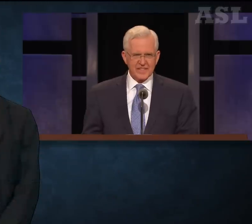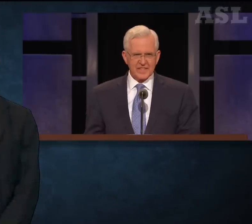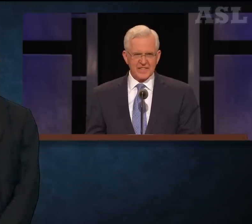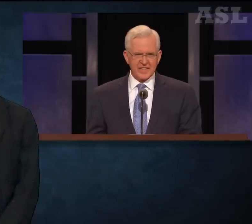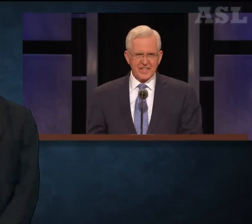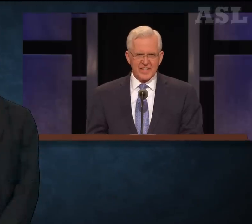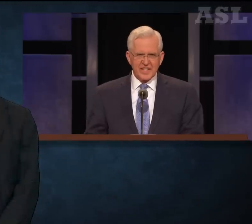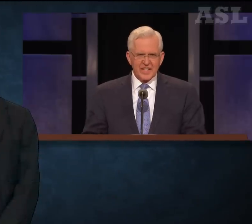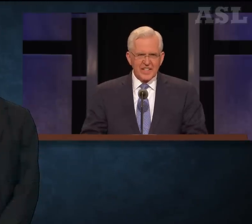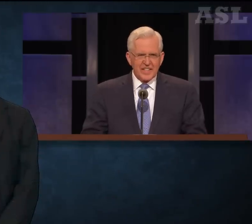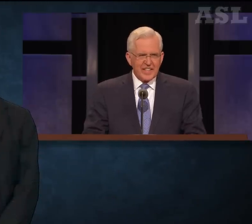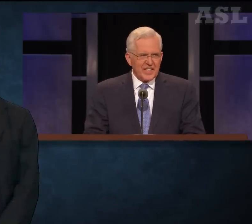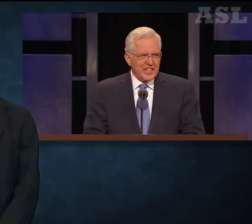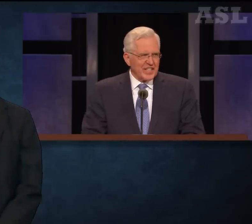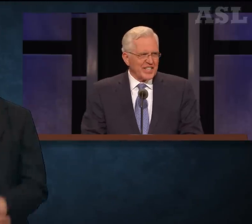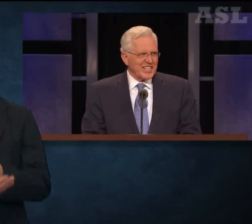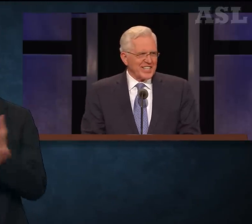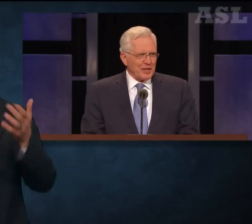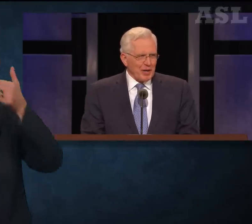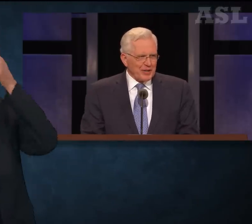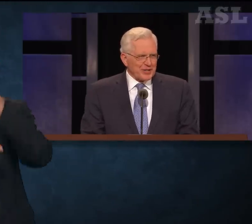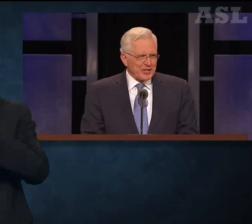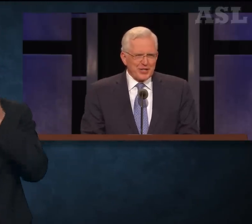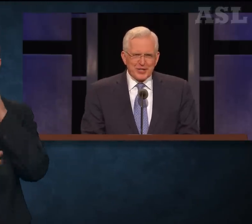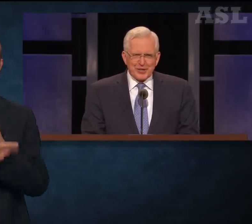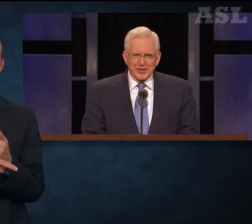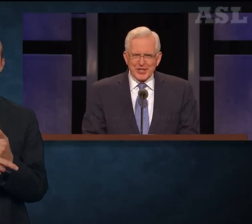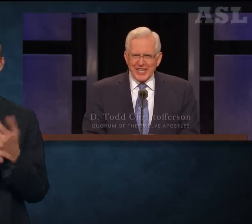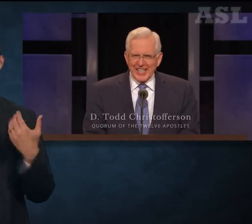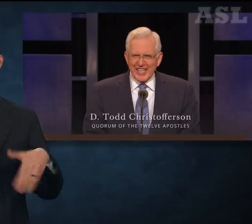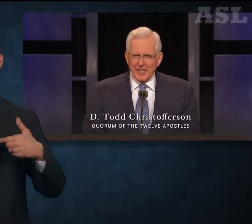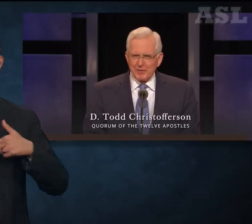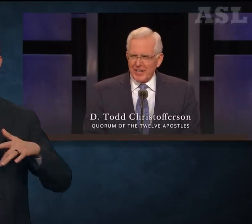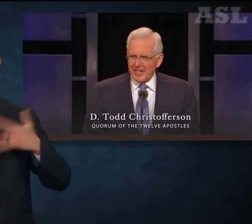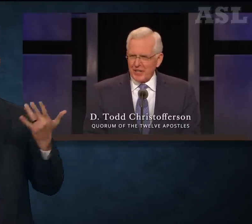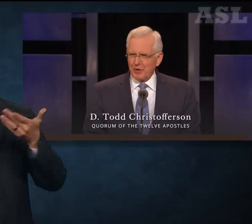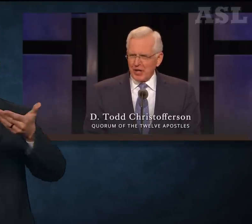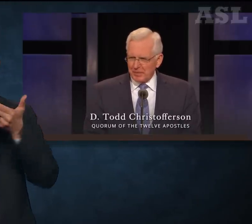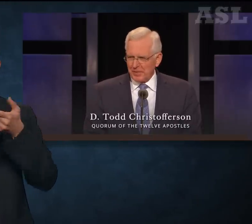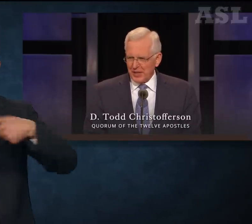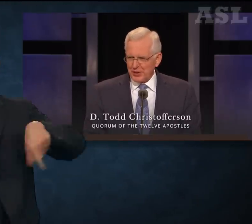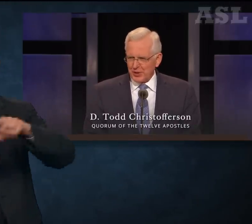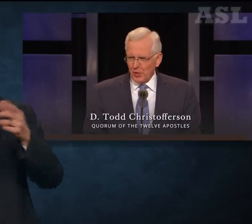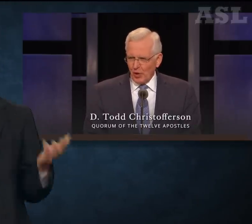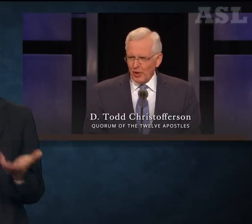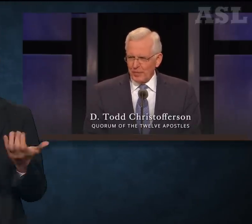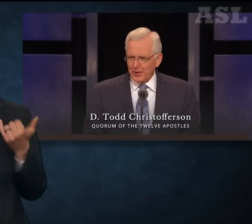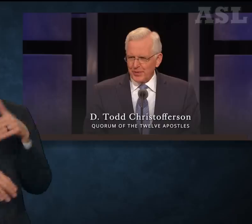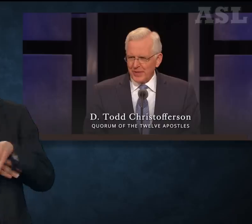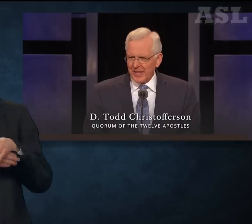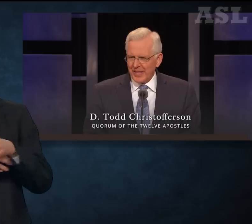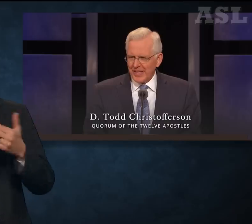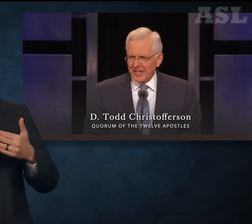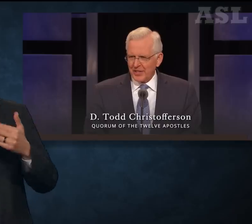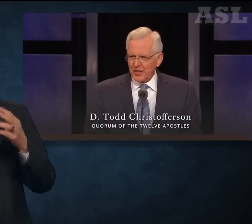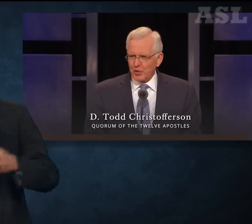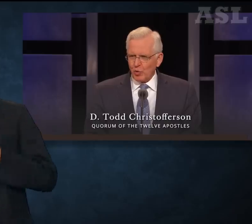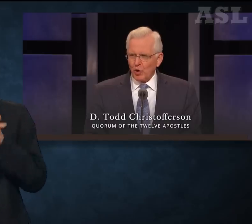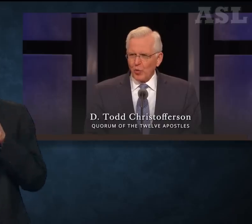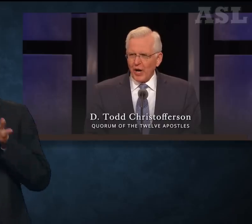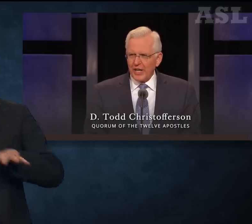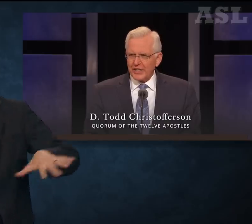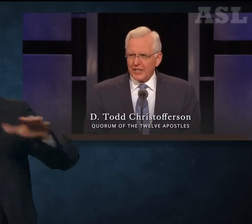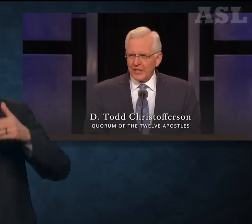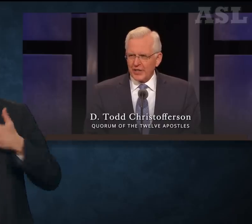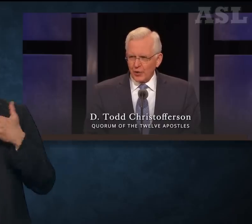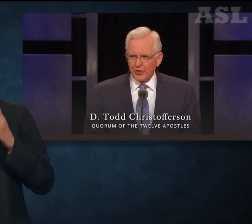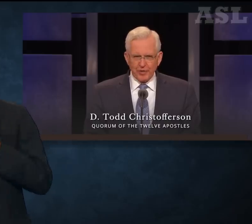ELDER D. TODD CHRISTOFFERSON: